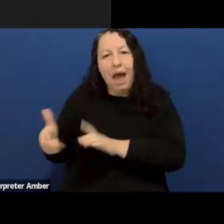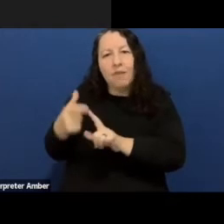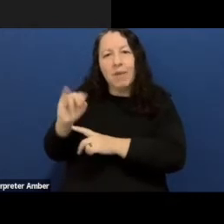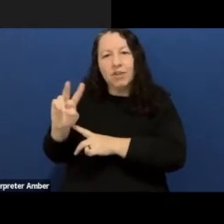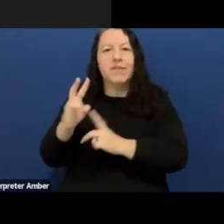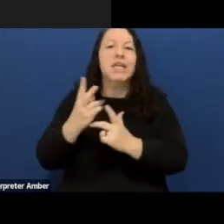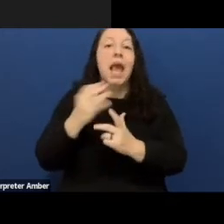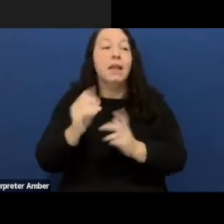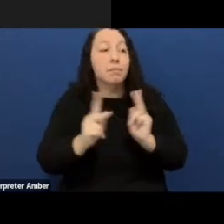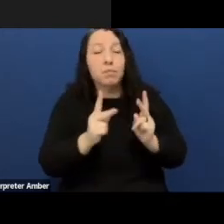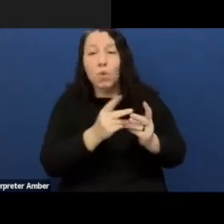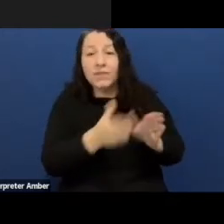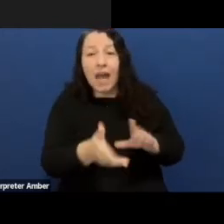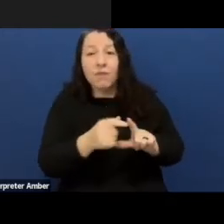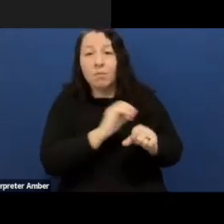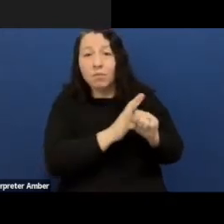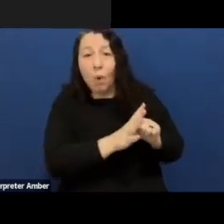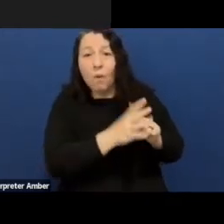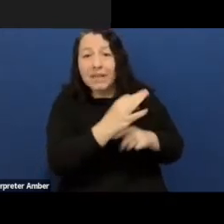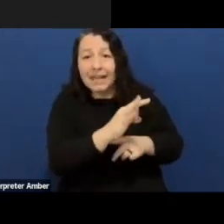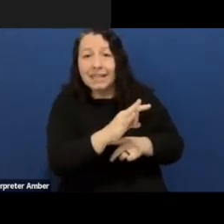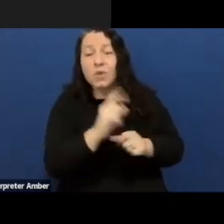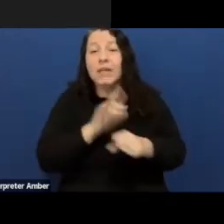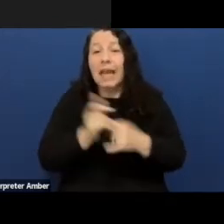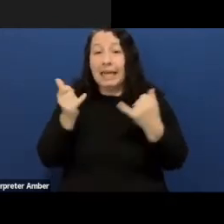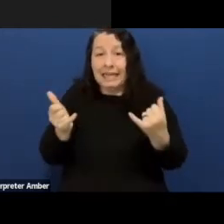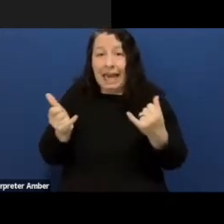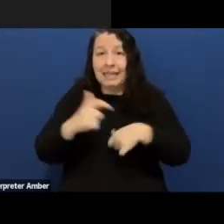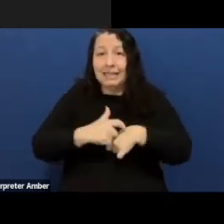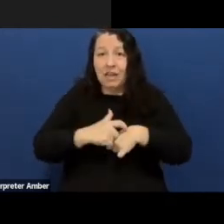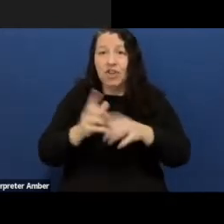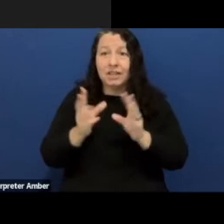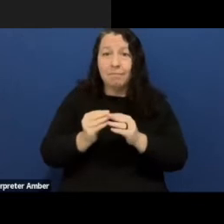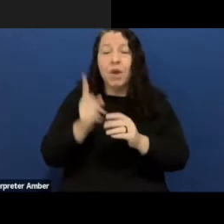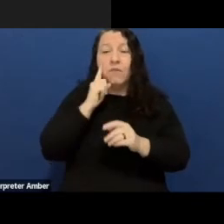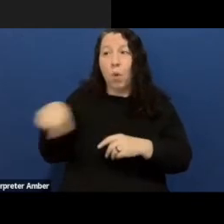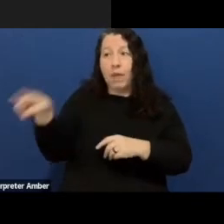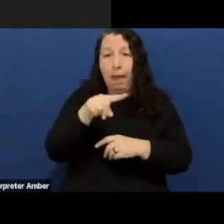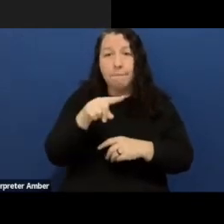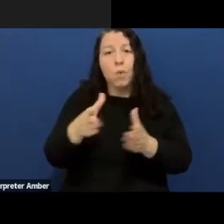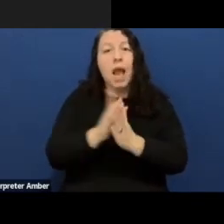people who lost their lives in the HIV/AIDS pandemic, and those who have died from COVID-19.